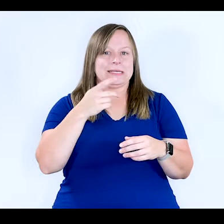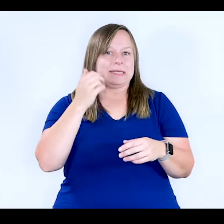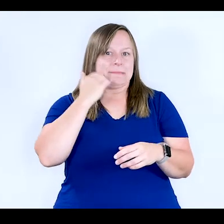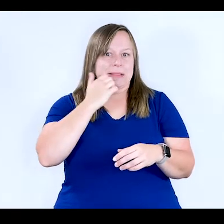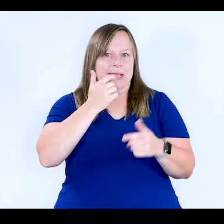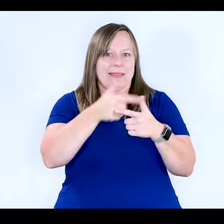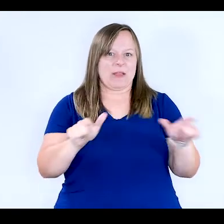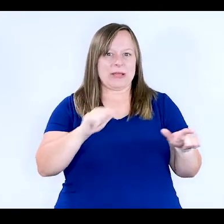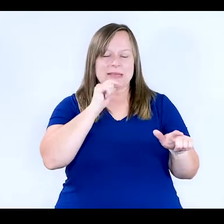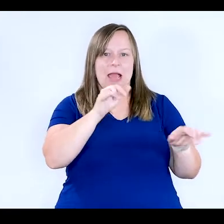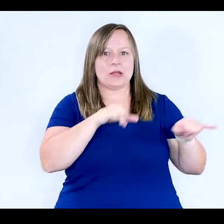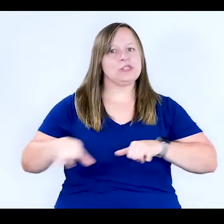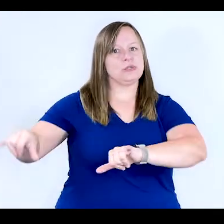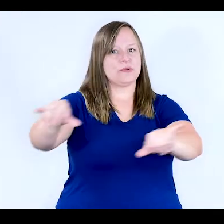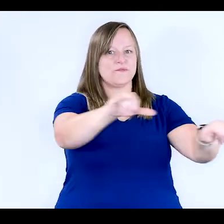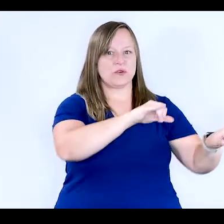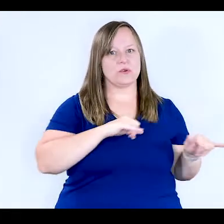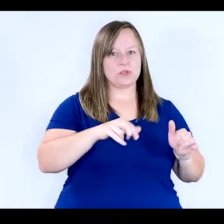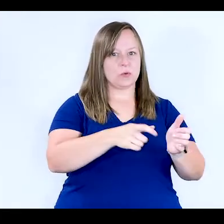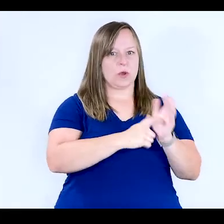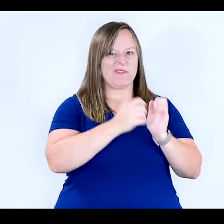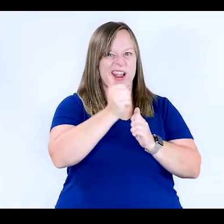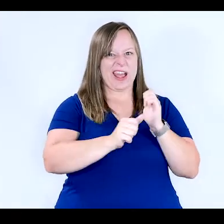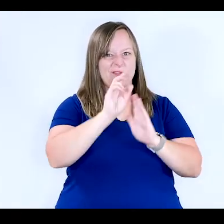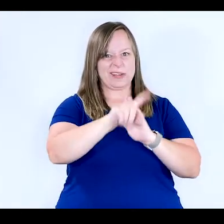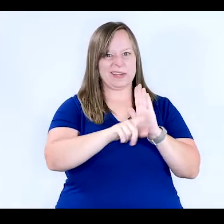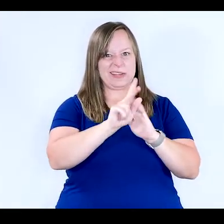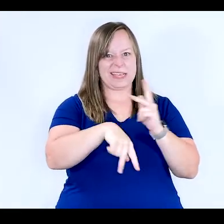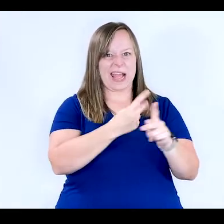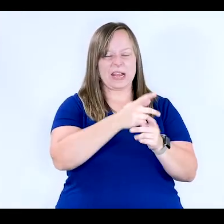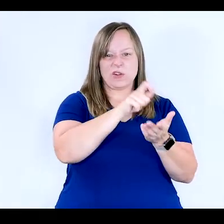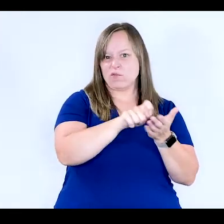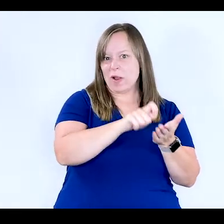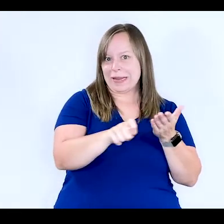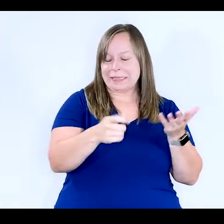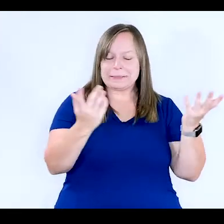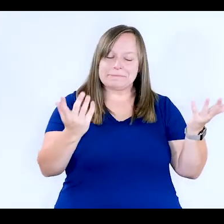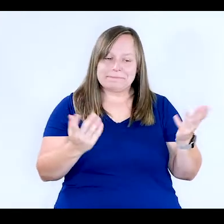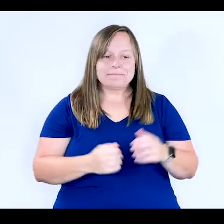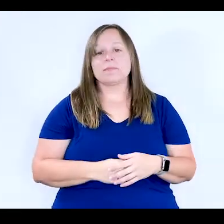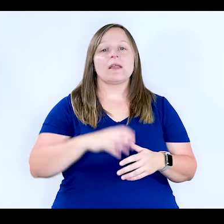universal requirement across the board for every type of writing there is. The